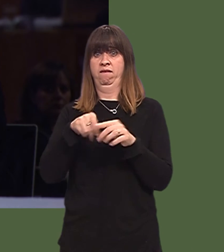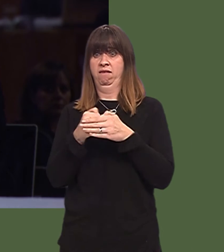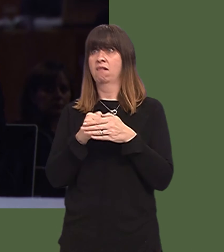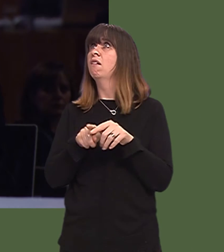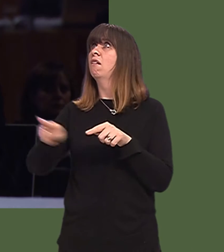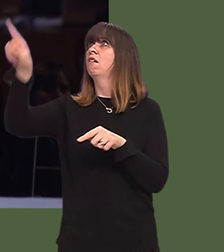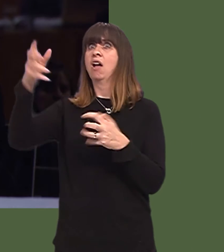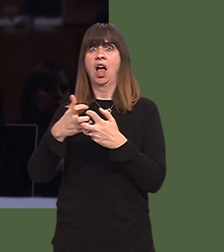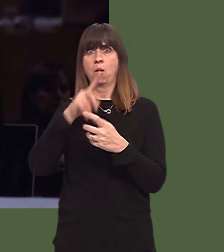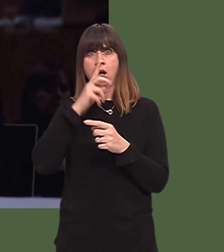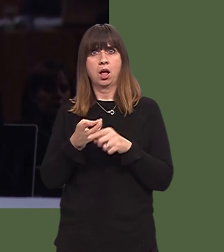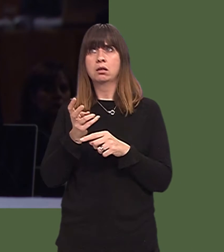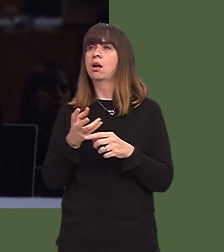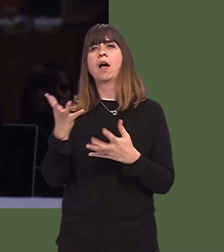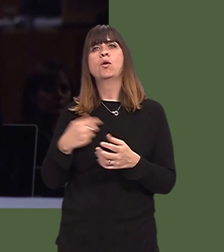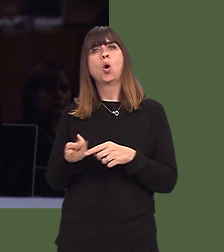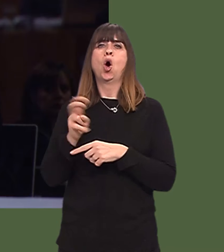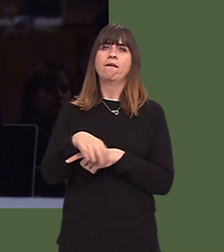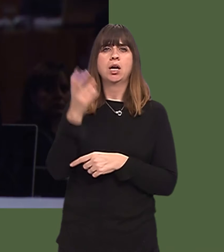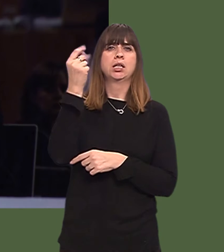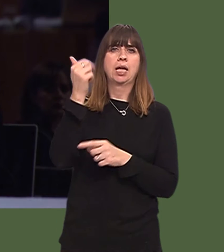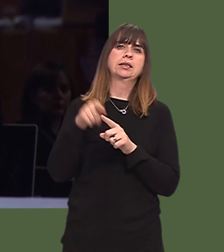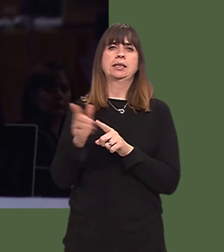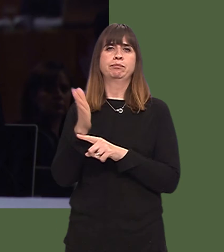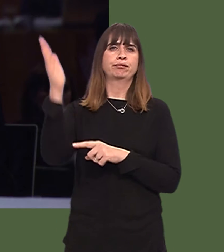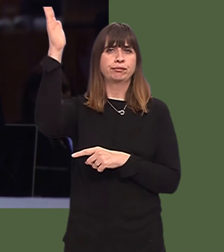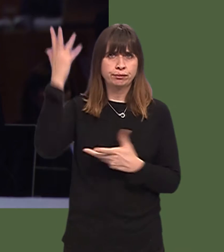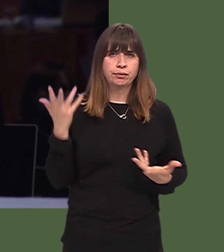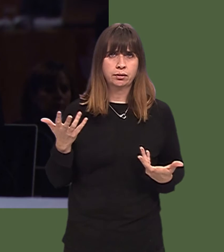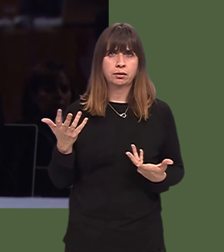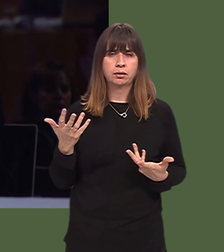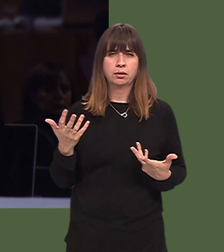to get further up the valley, leaving taxis as the only option, if any of those are available.